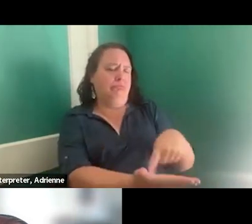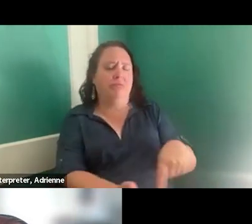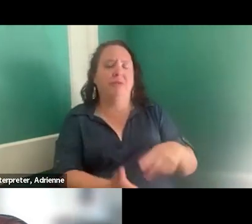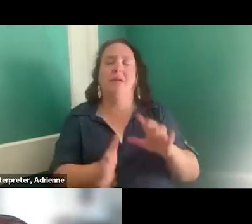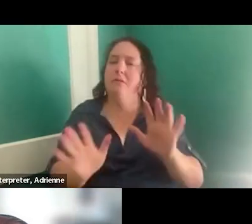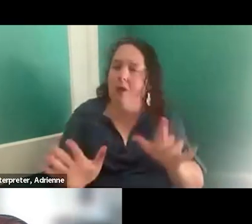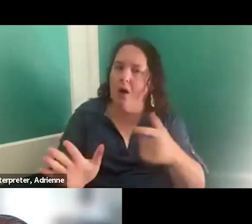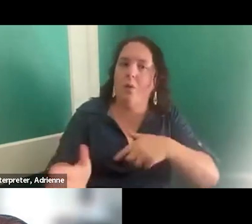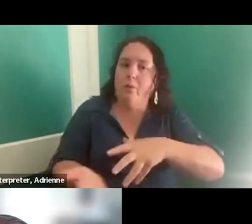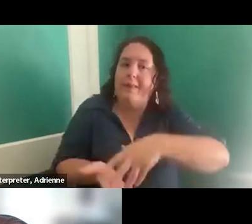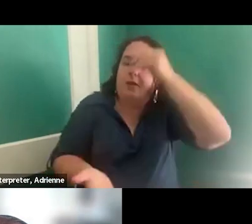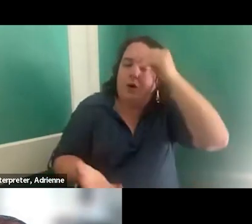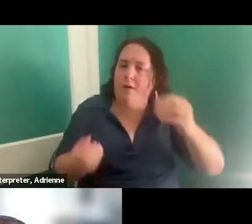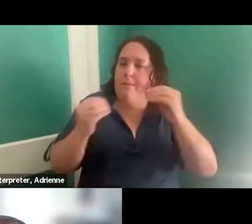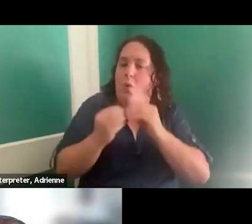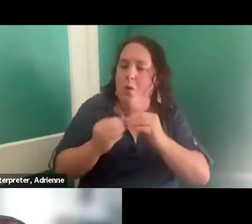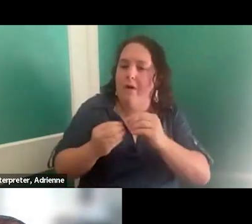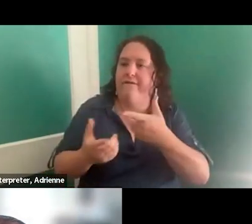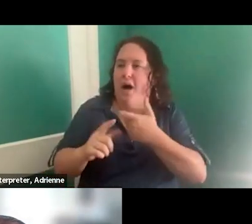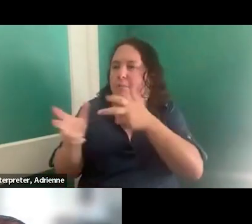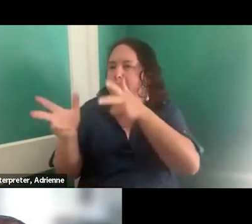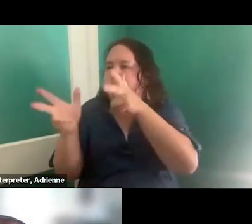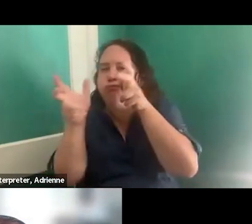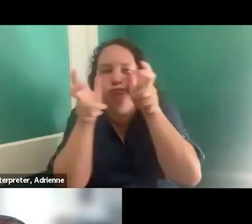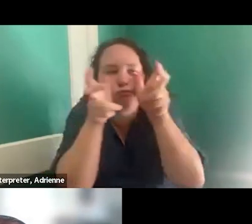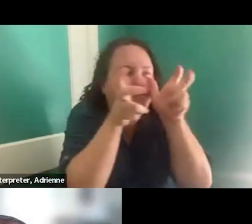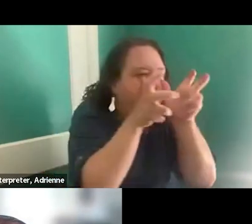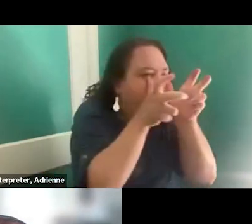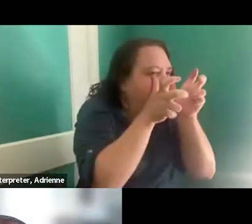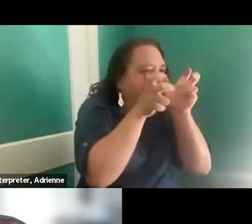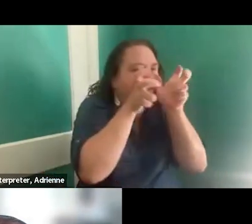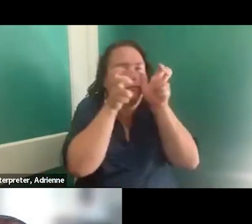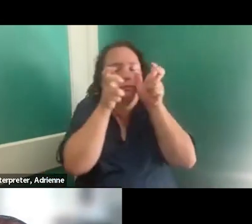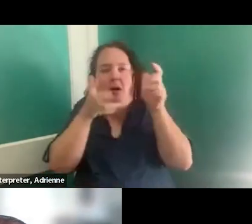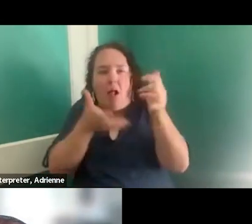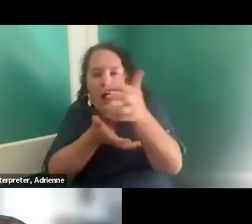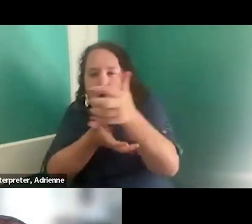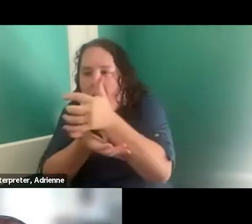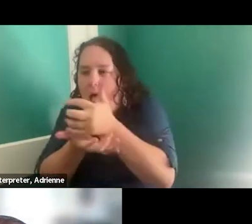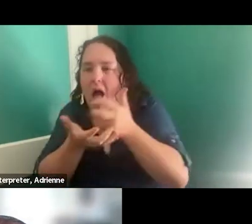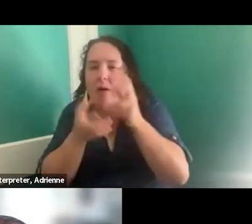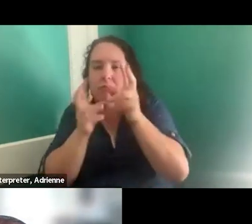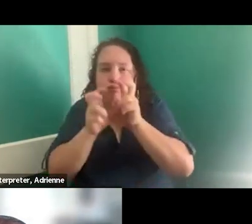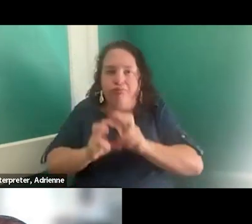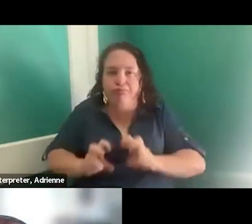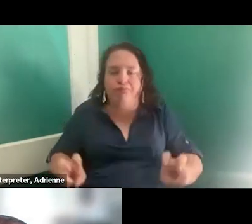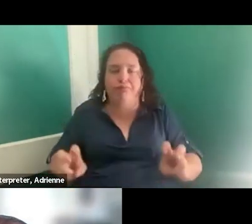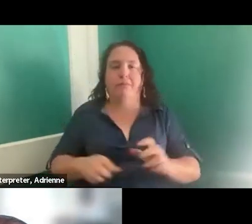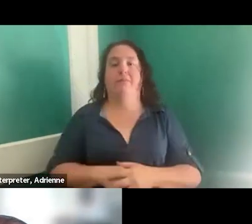All right, now I'm flash through these.